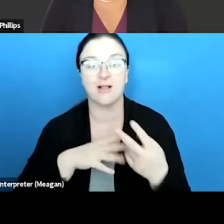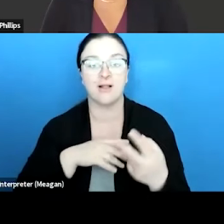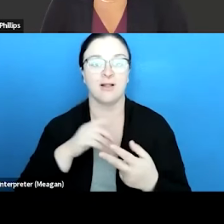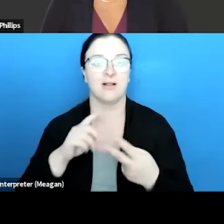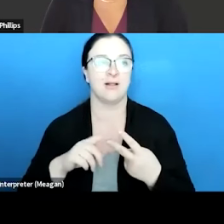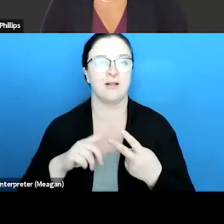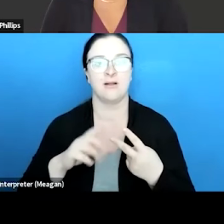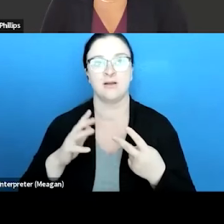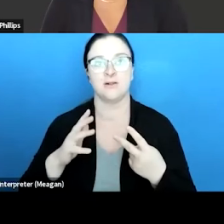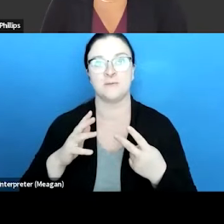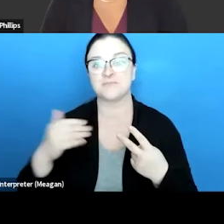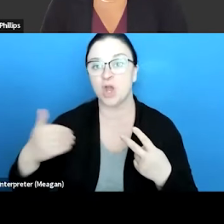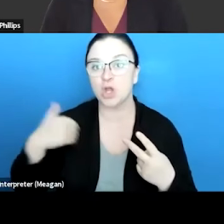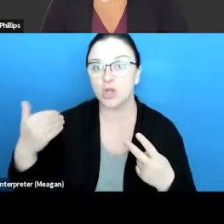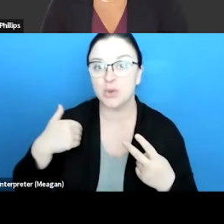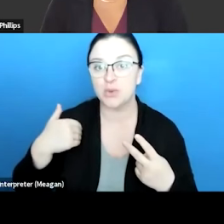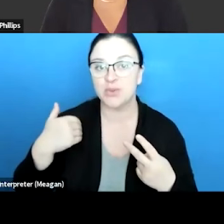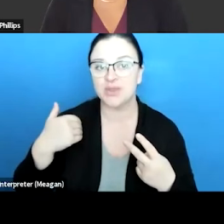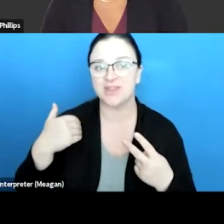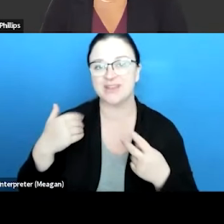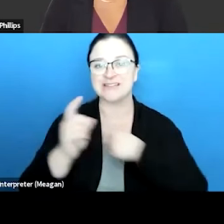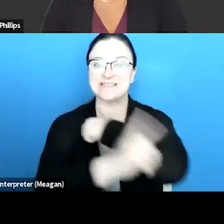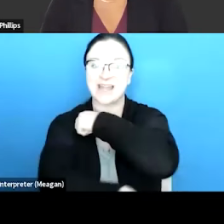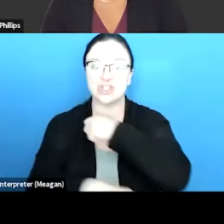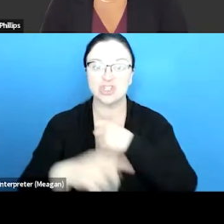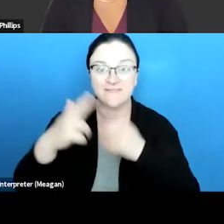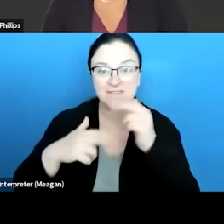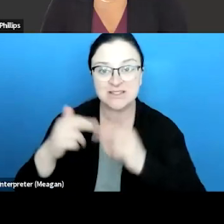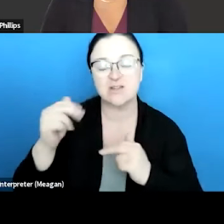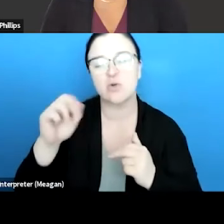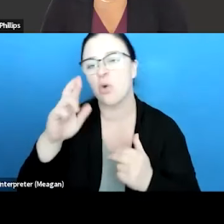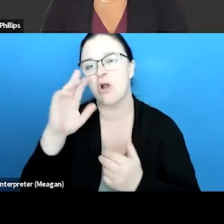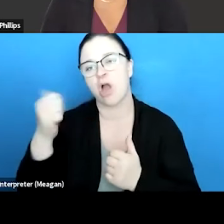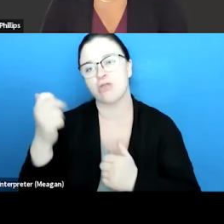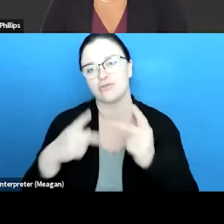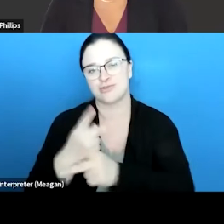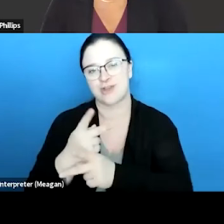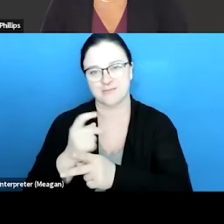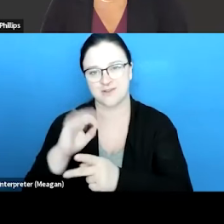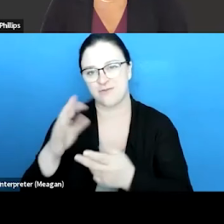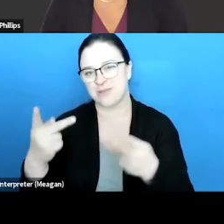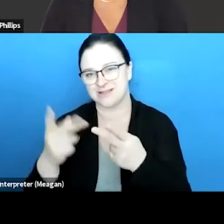a youth detention facility, or other types of places like that. And in those situations,